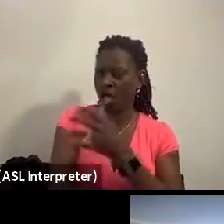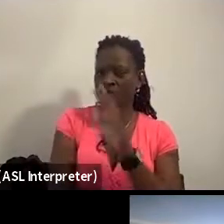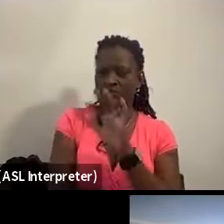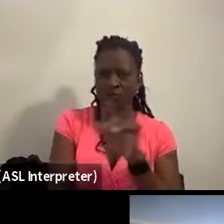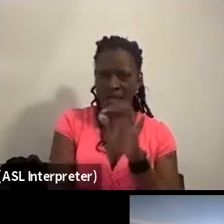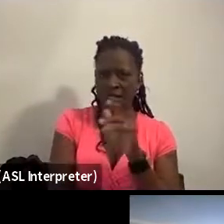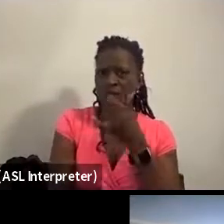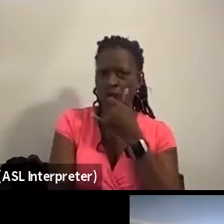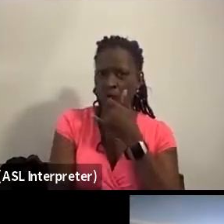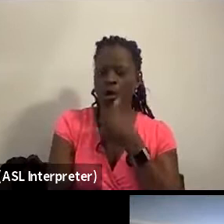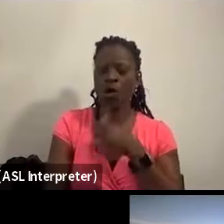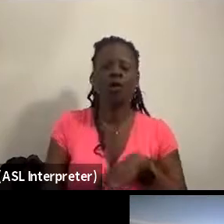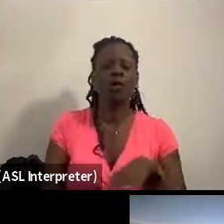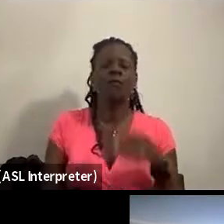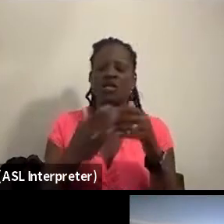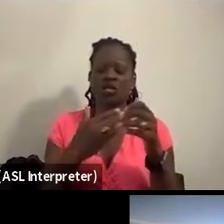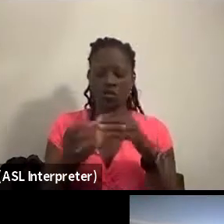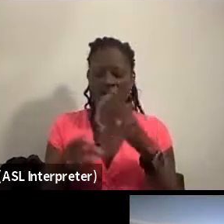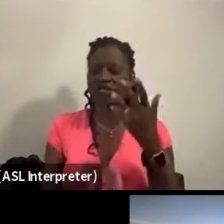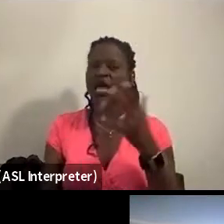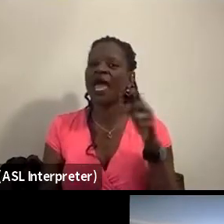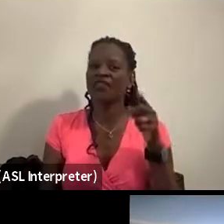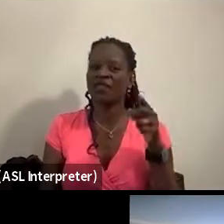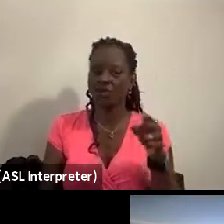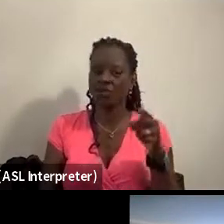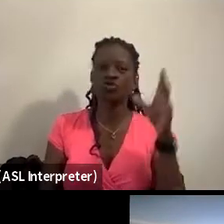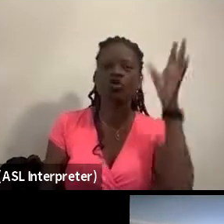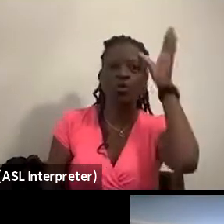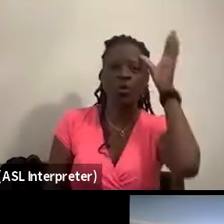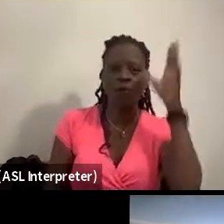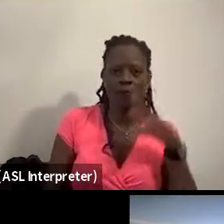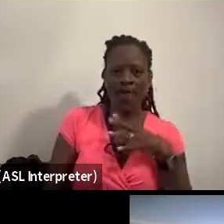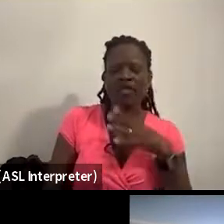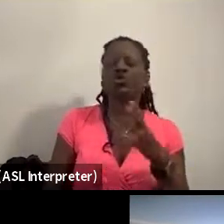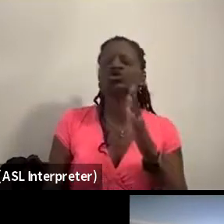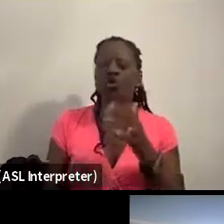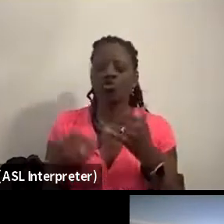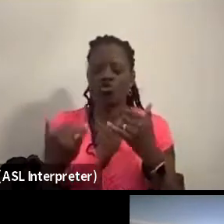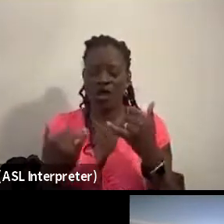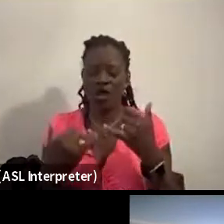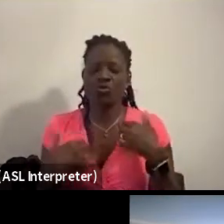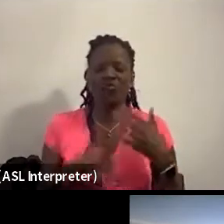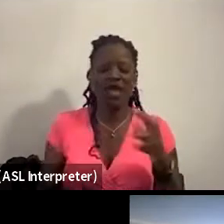So so far, we've had six females under the age of 50 who have had these plots.